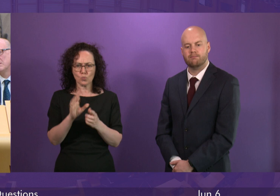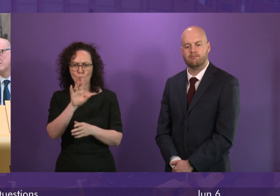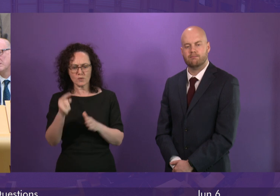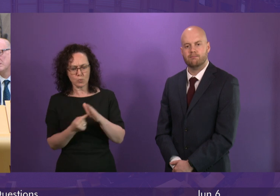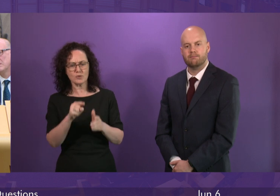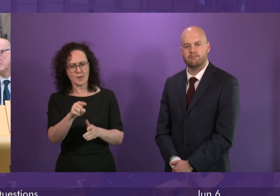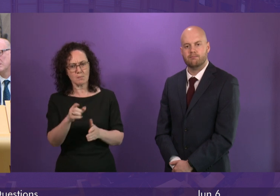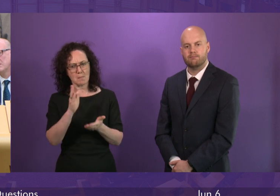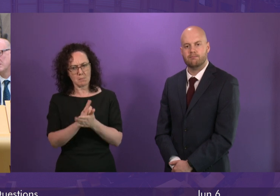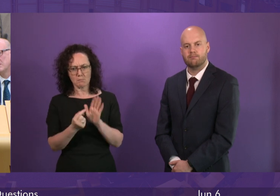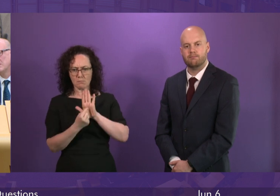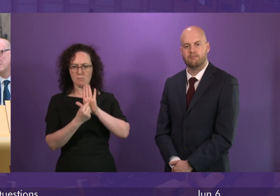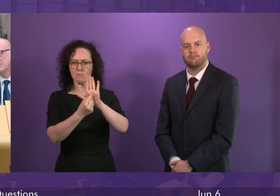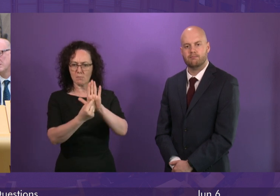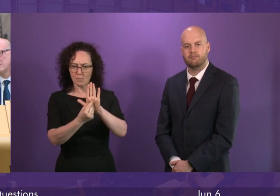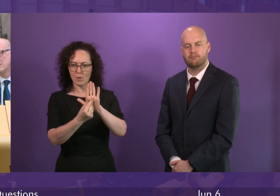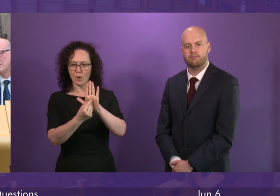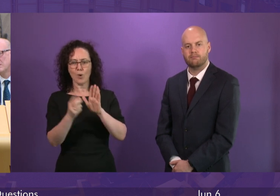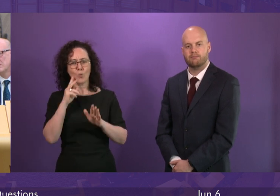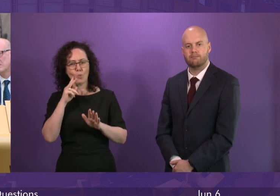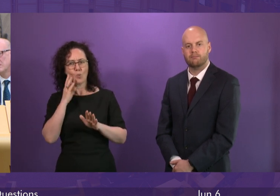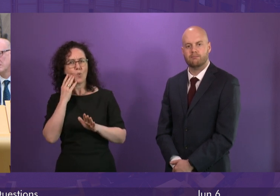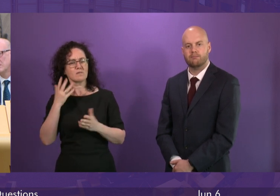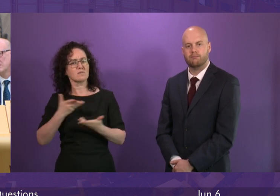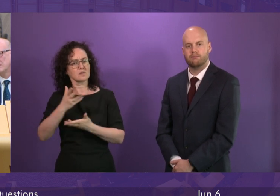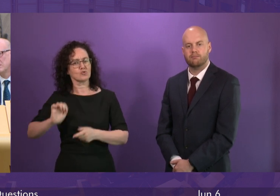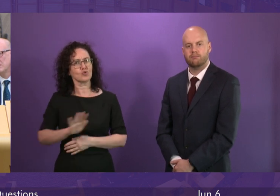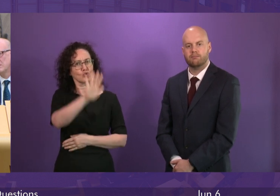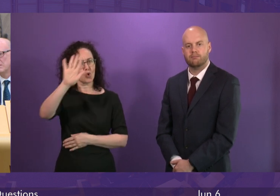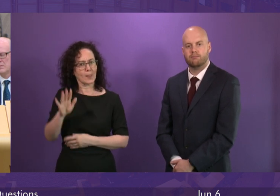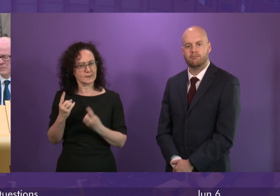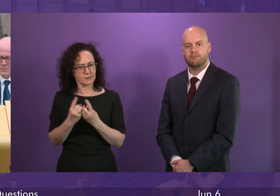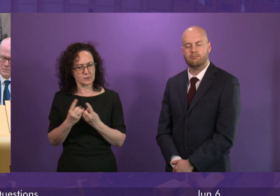and wider societal issues. The Government greatly supports the activities of local newspapers